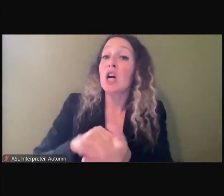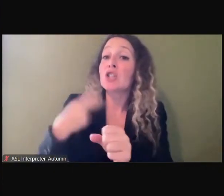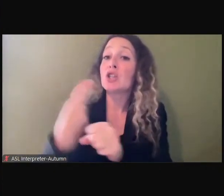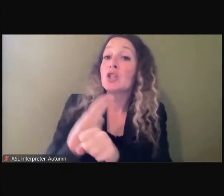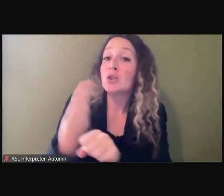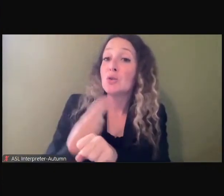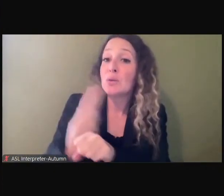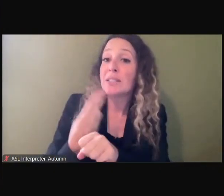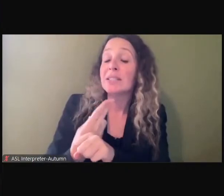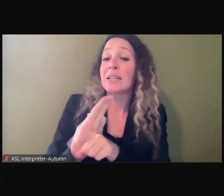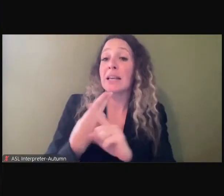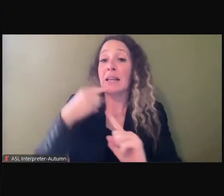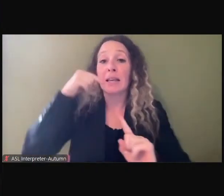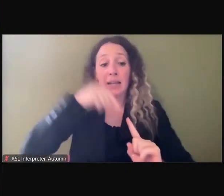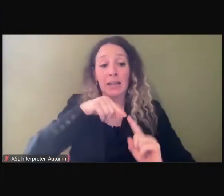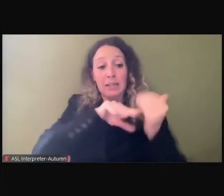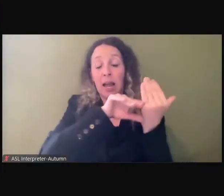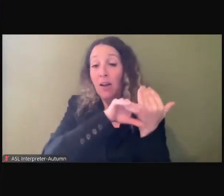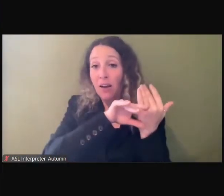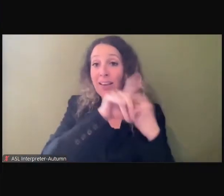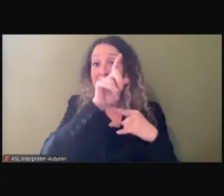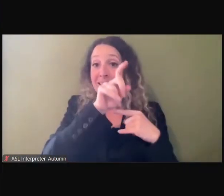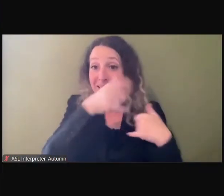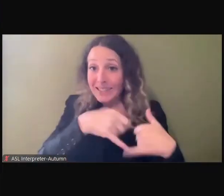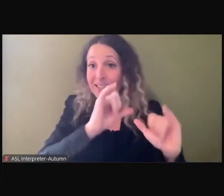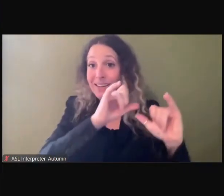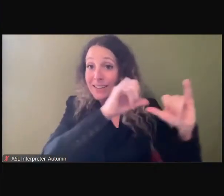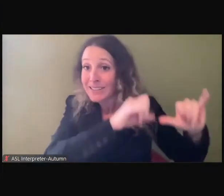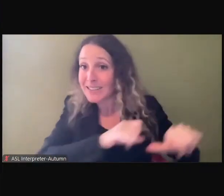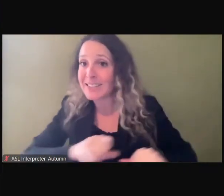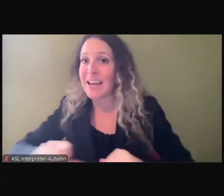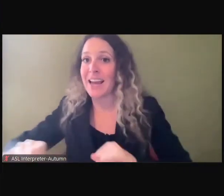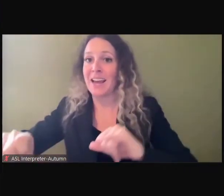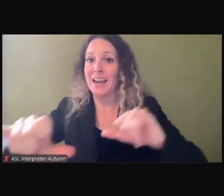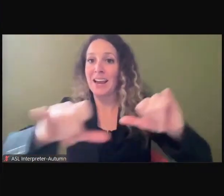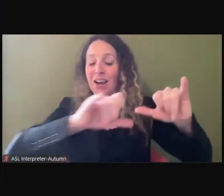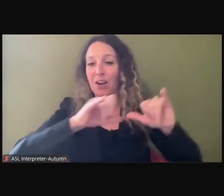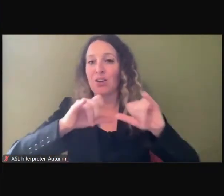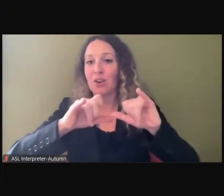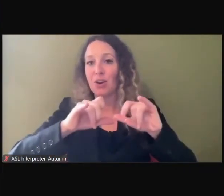same professional standards, ensuring that patients receive quality care irrespective